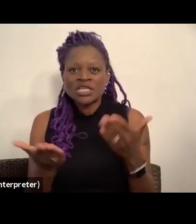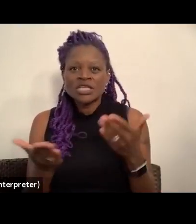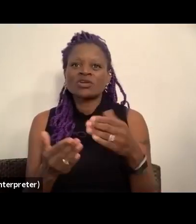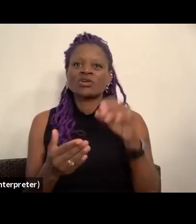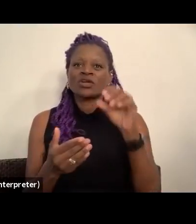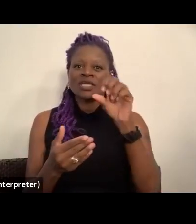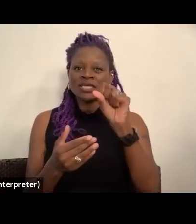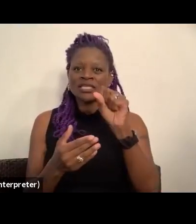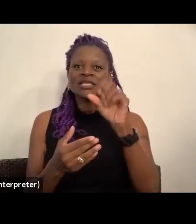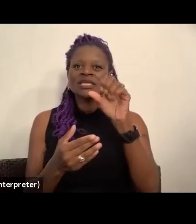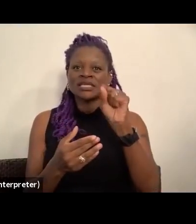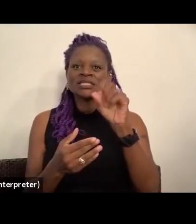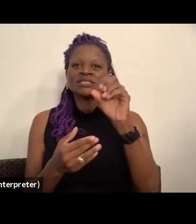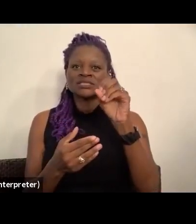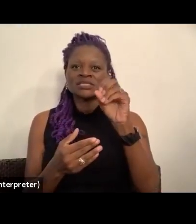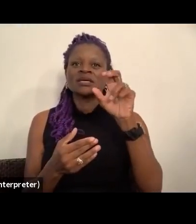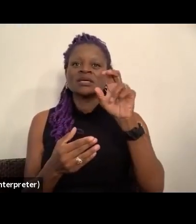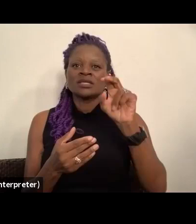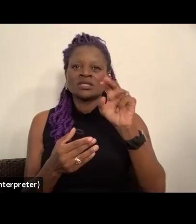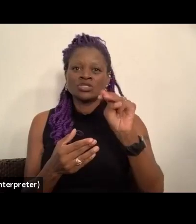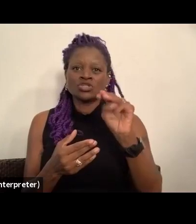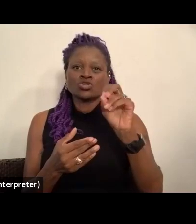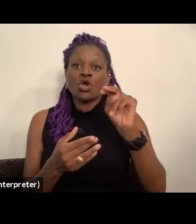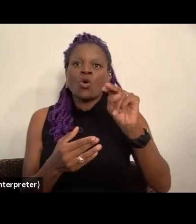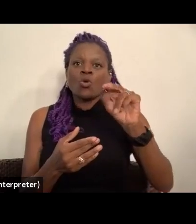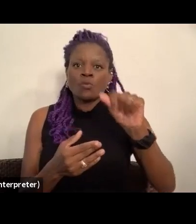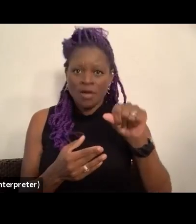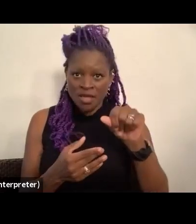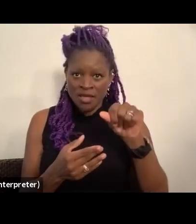thousand eight hundred seventy one residents partially vaccinated and one